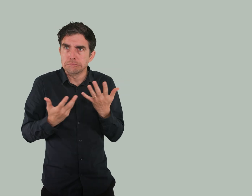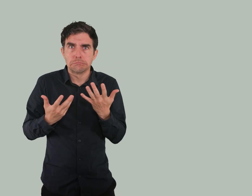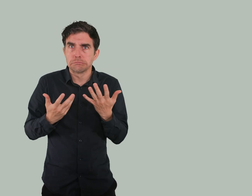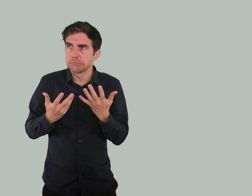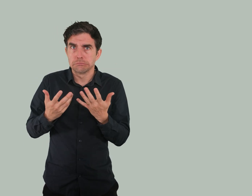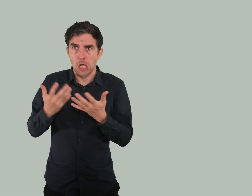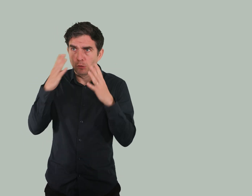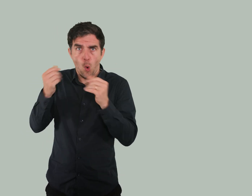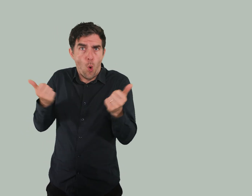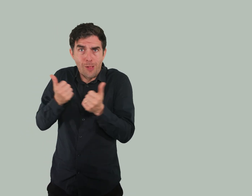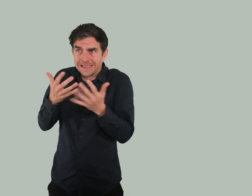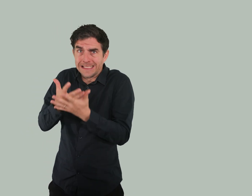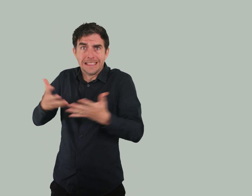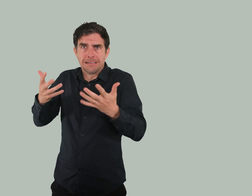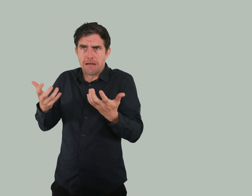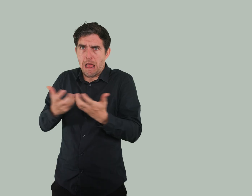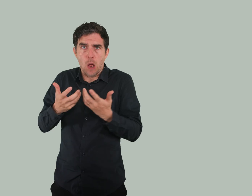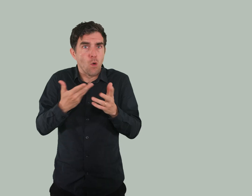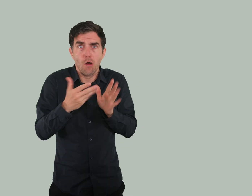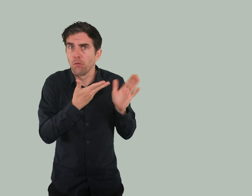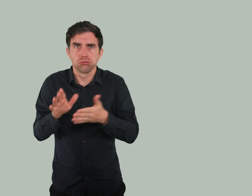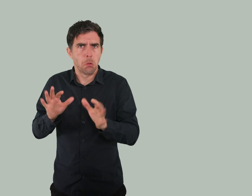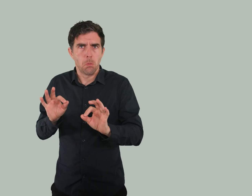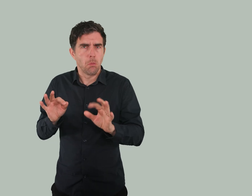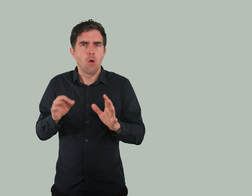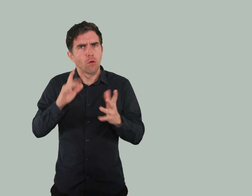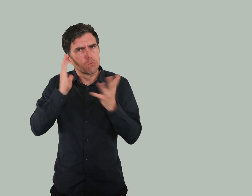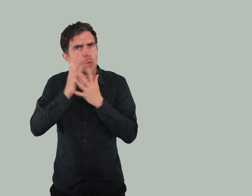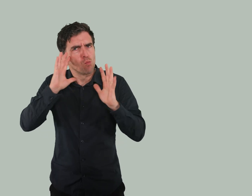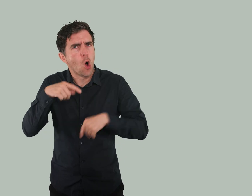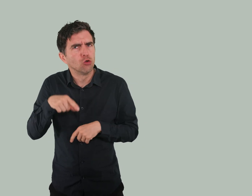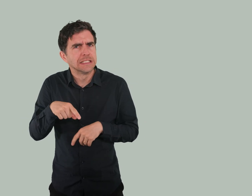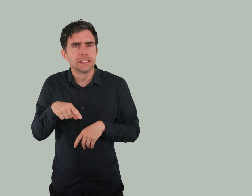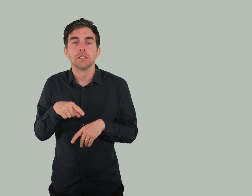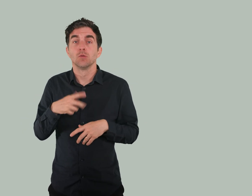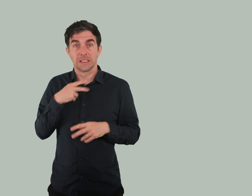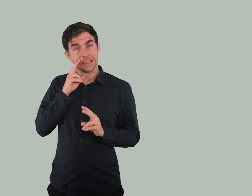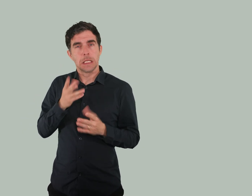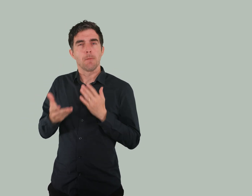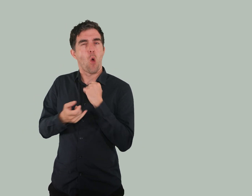without the same compensating increase in education. That is the real concern: